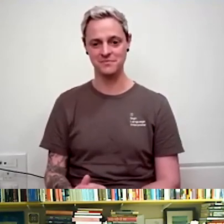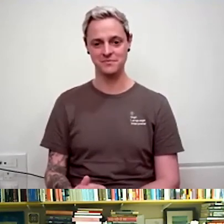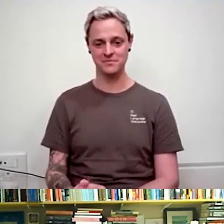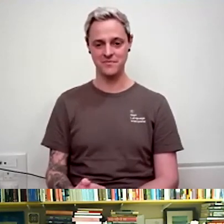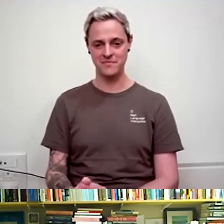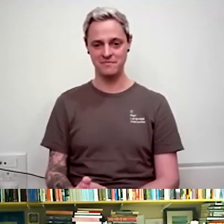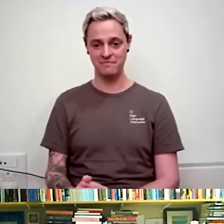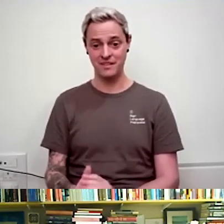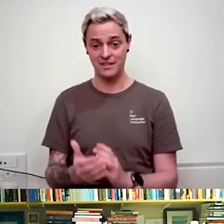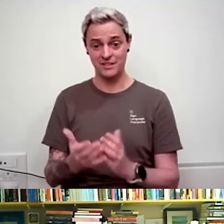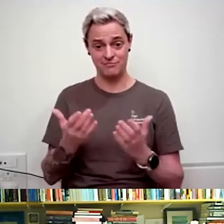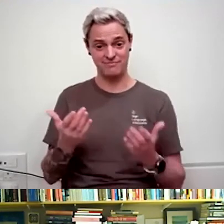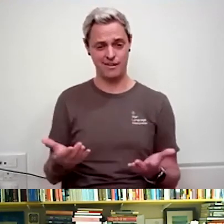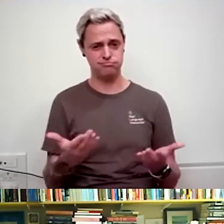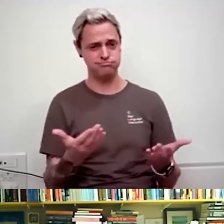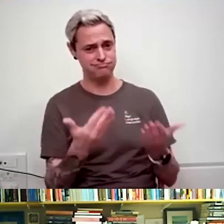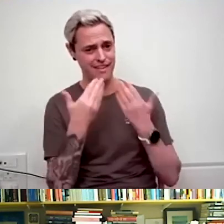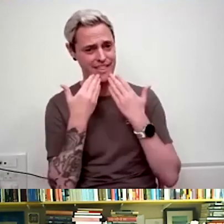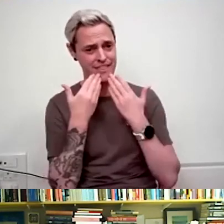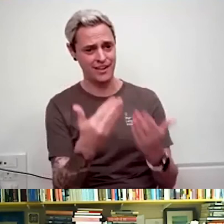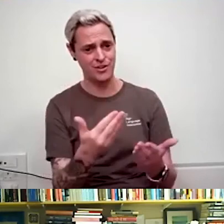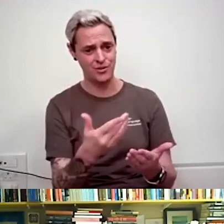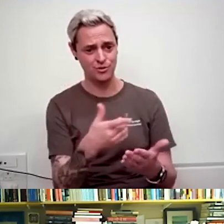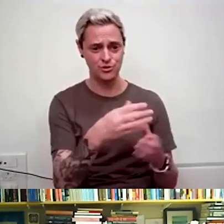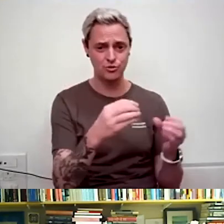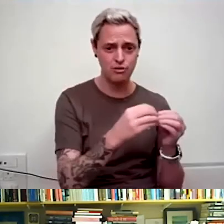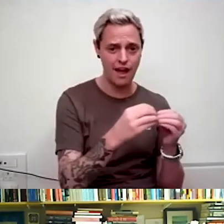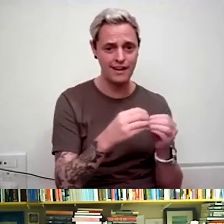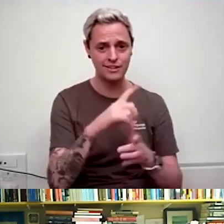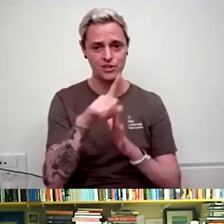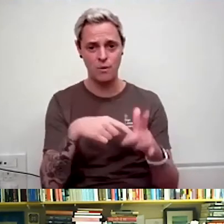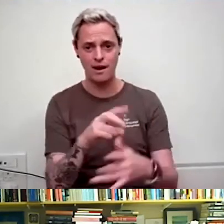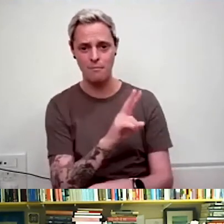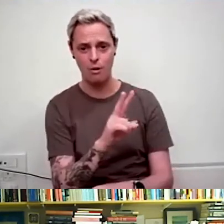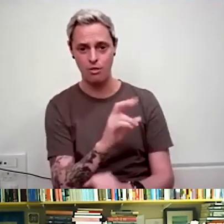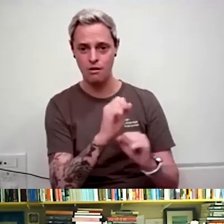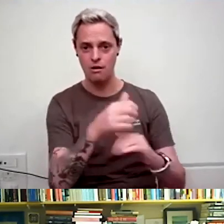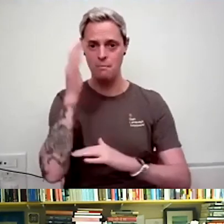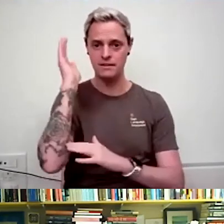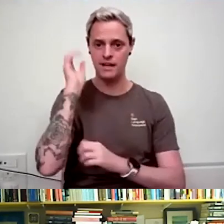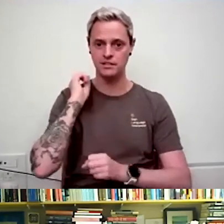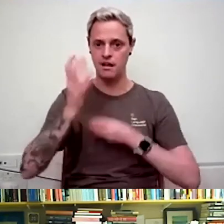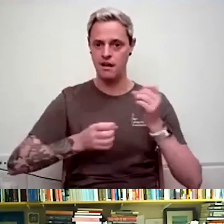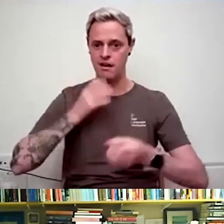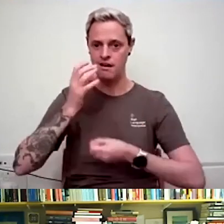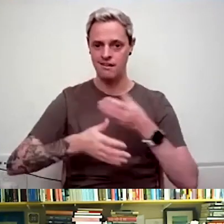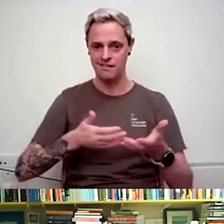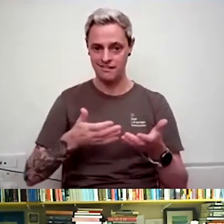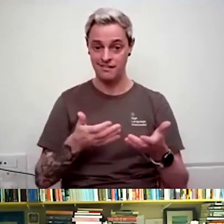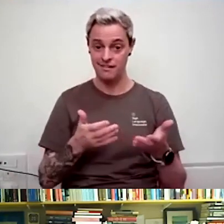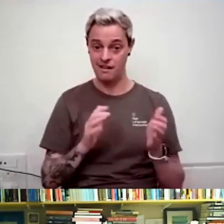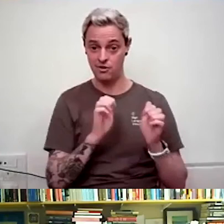It just leaves me to say thank you to both Brian and Joanna for your presentations and your responses to the Q&A.